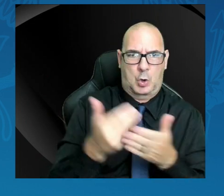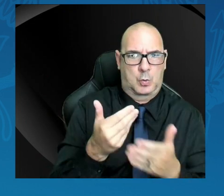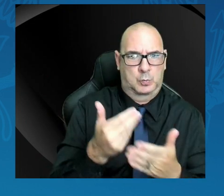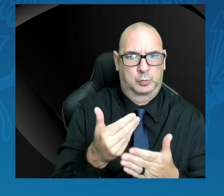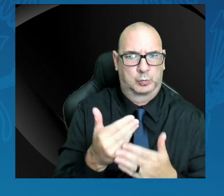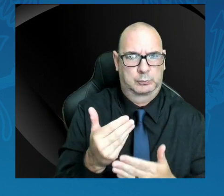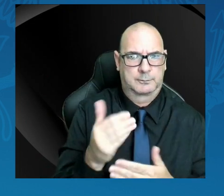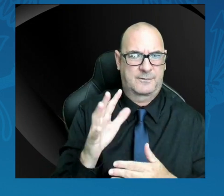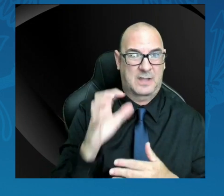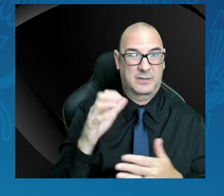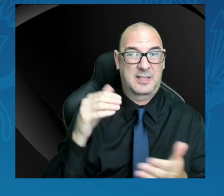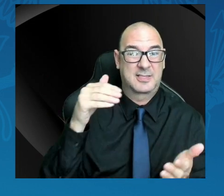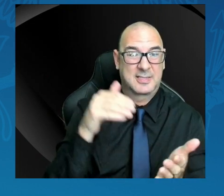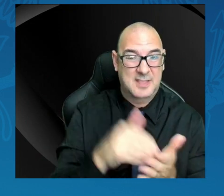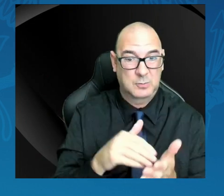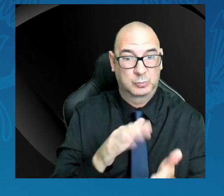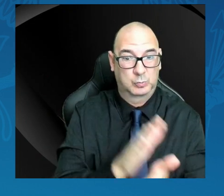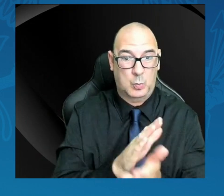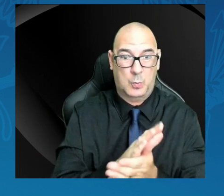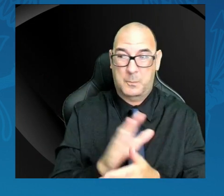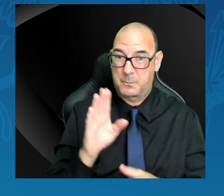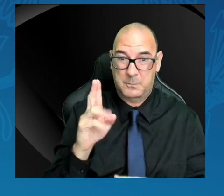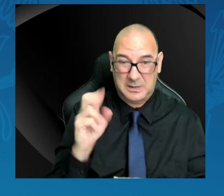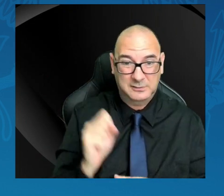Now, here's the point. Run on diesel fuel.